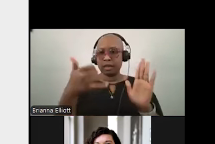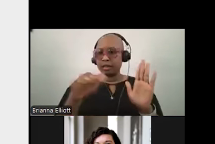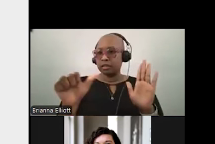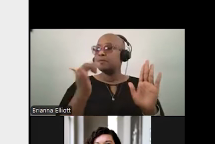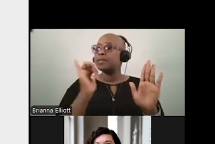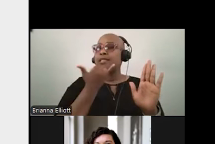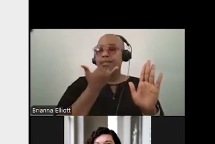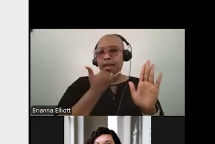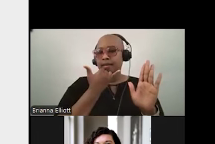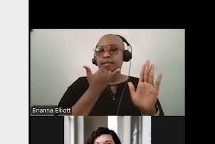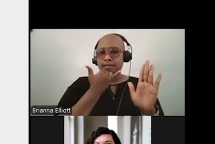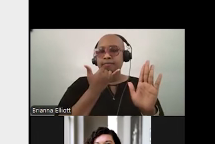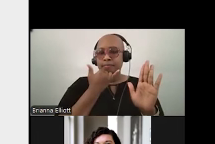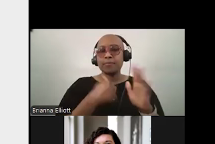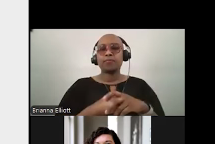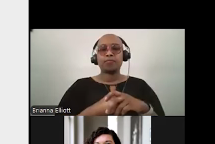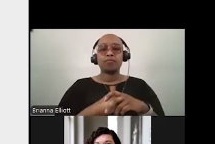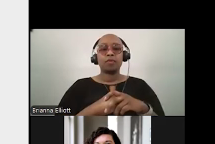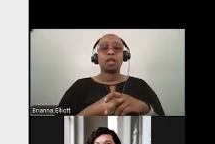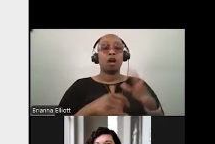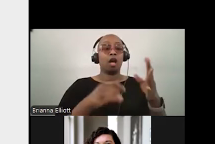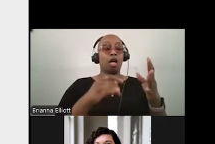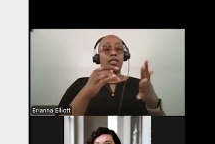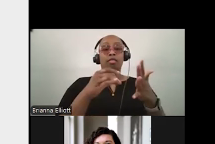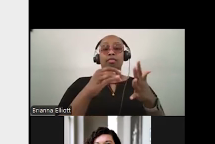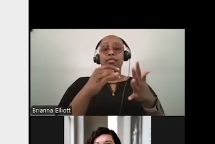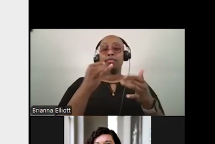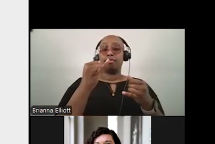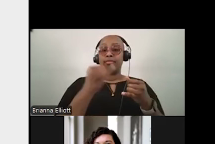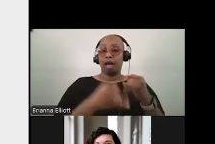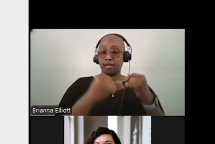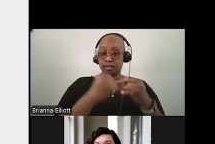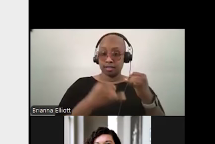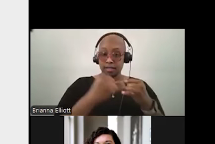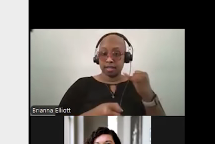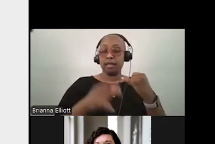And finally, we need to make sure that it is robust. So, it needs to be compatible using